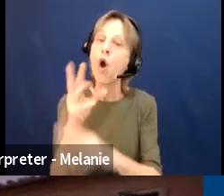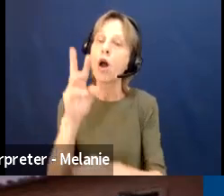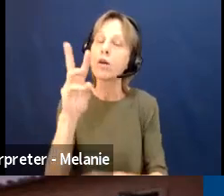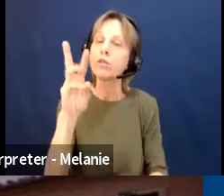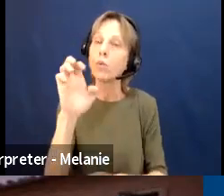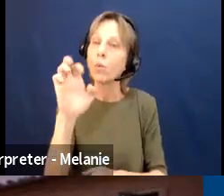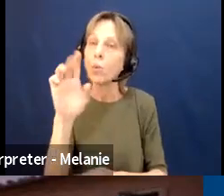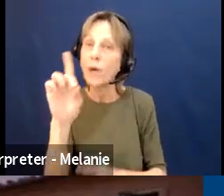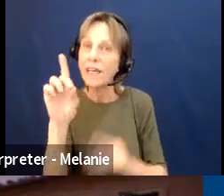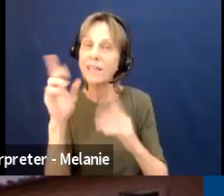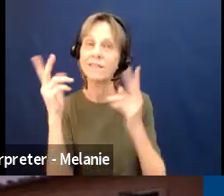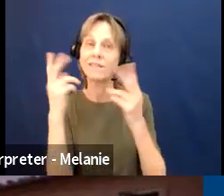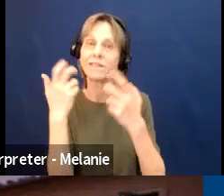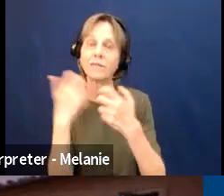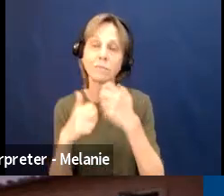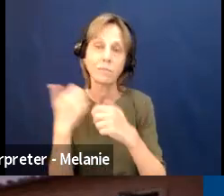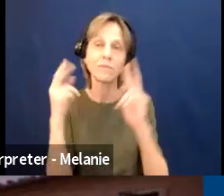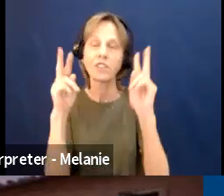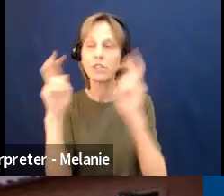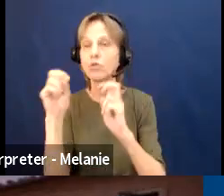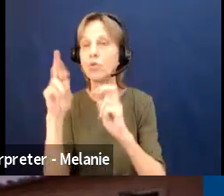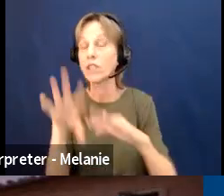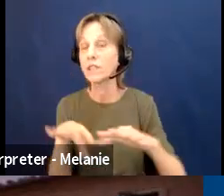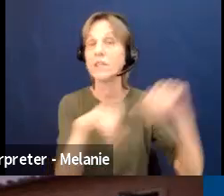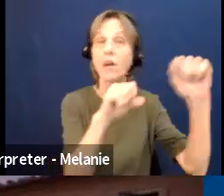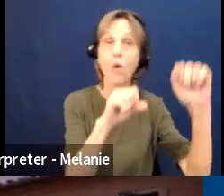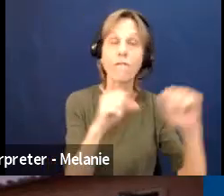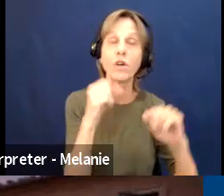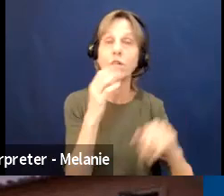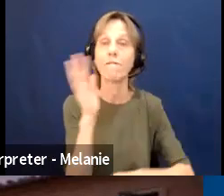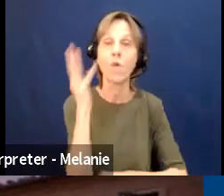issues when you're choosing those plants so you don't want to choose an invasive type grass